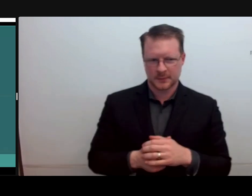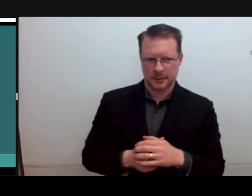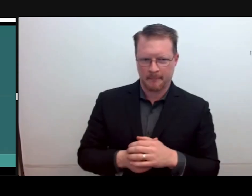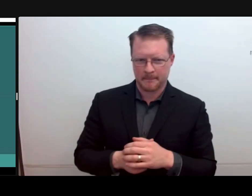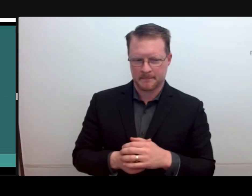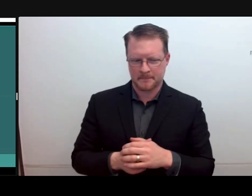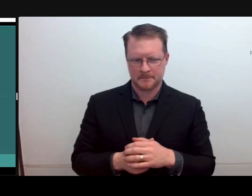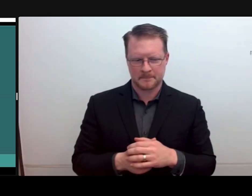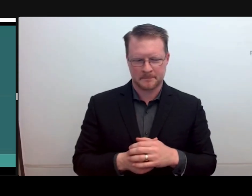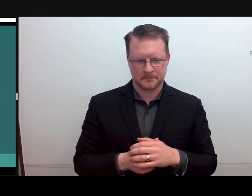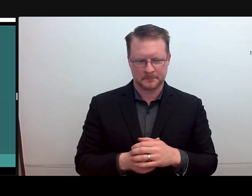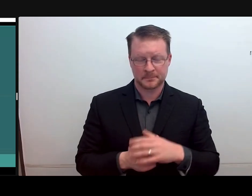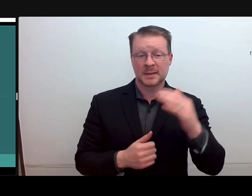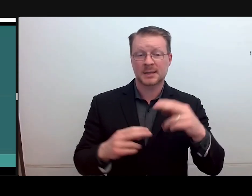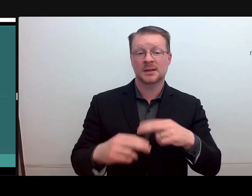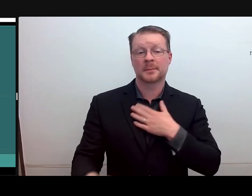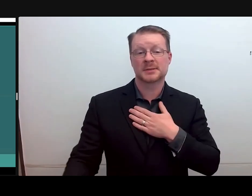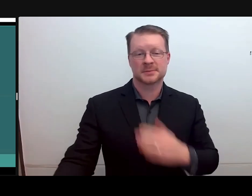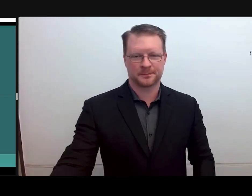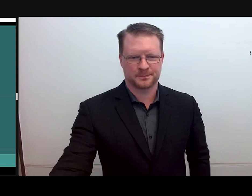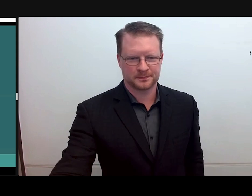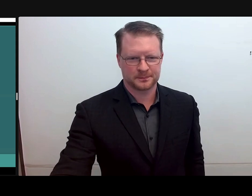still continuing education that must be maintained. Next slide, please.